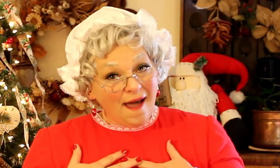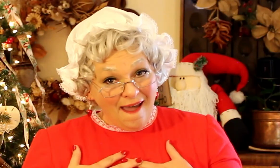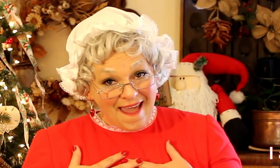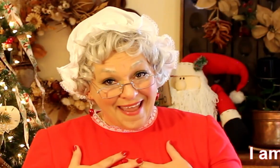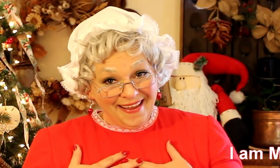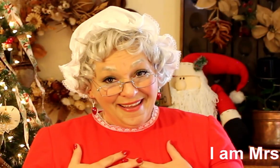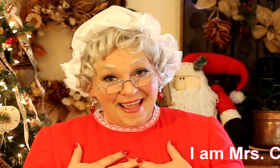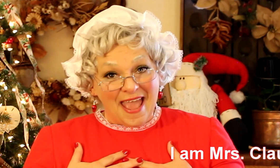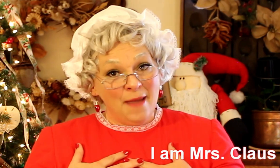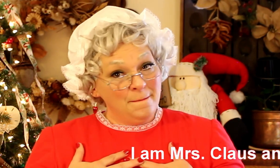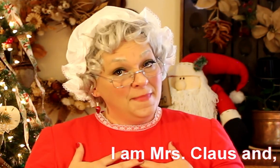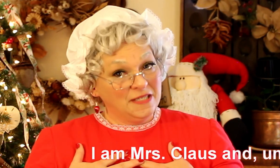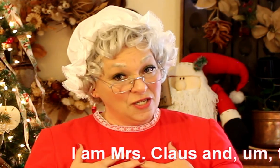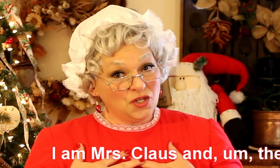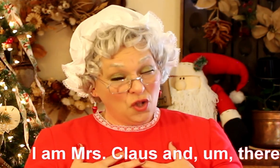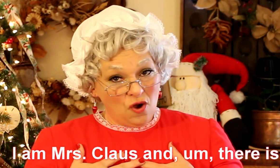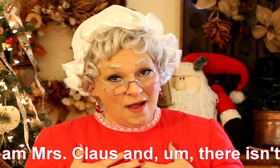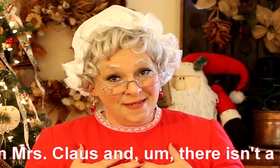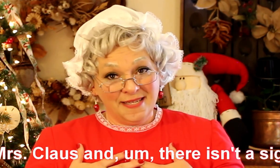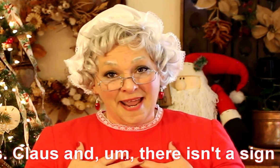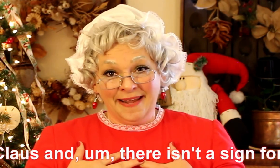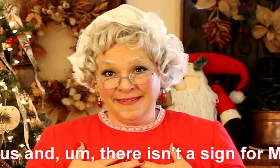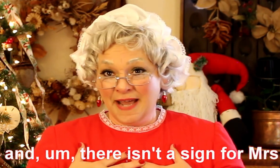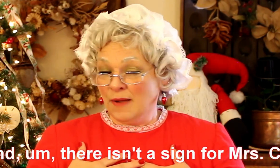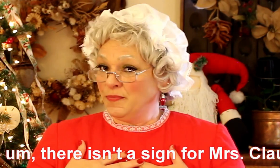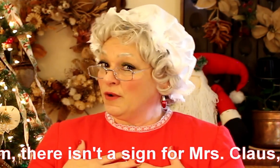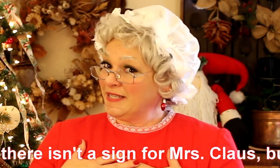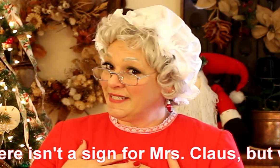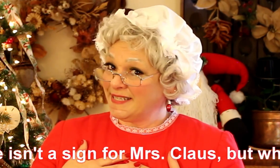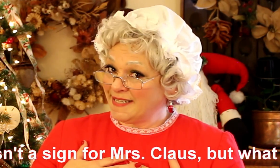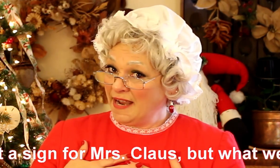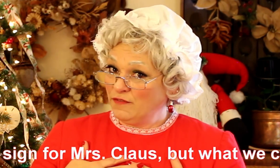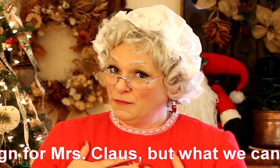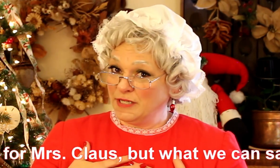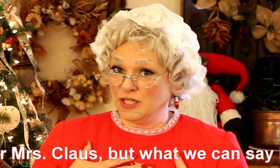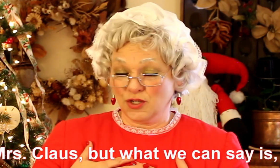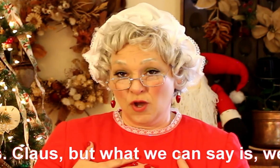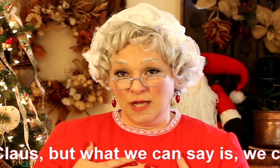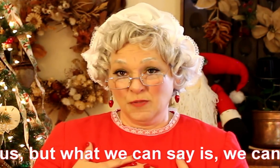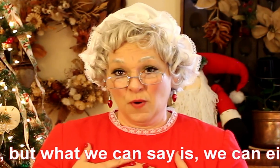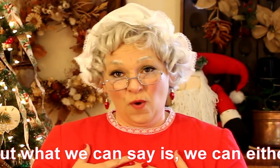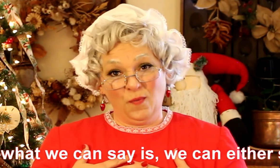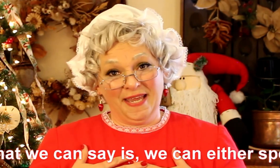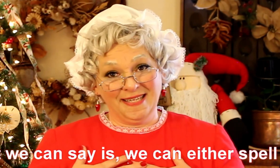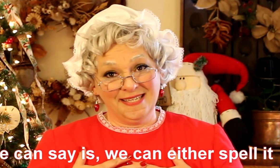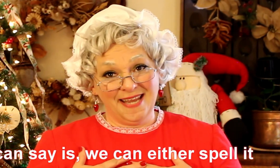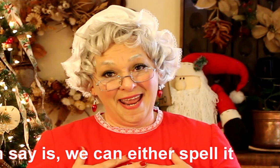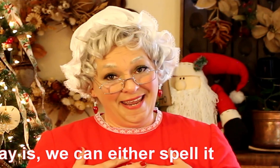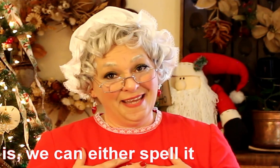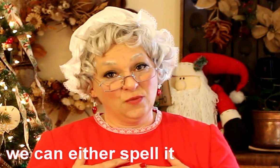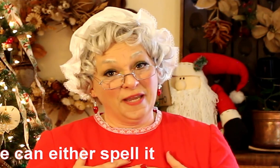I am Mrs. Claus and, um, there isn't a sign for Mrs. Claus but what we can say is we can